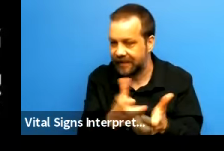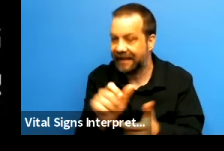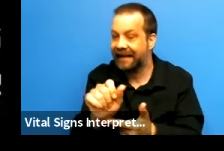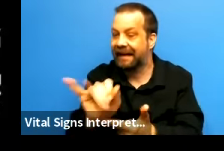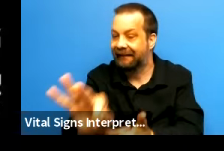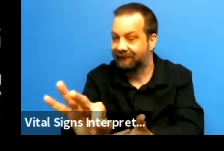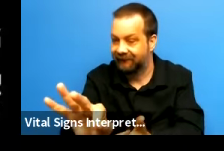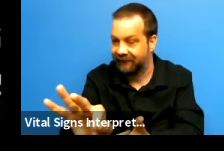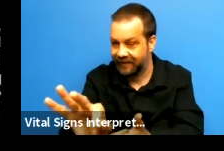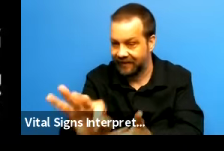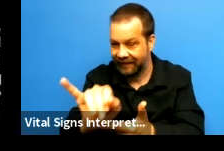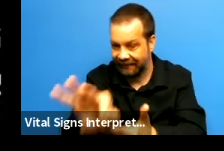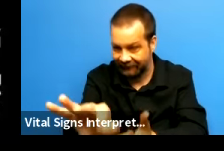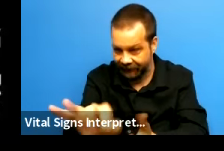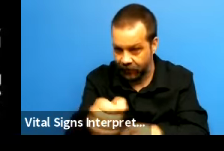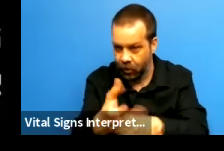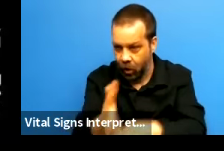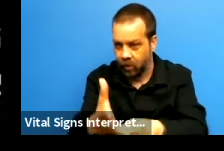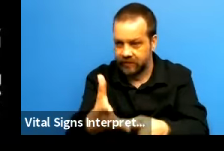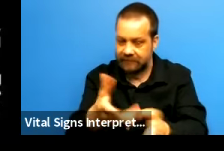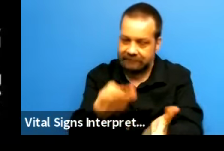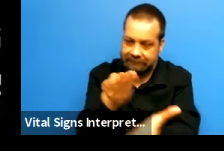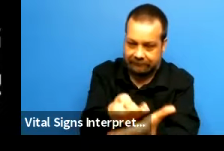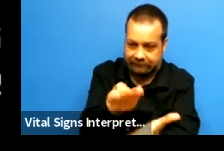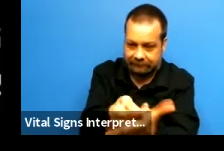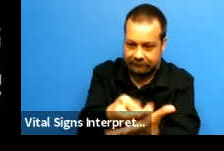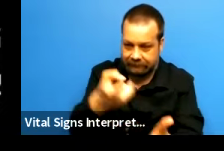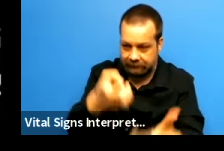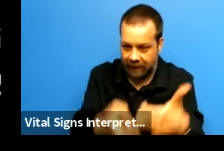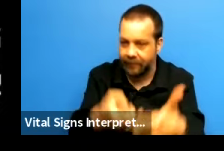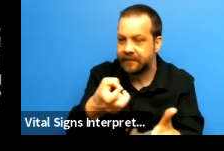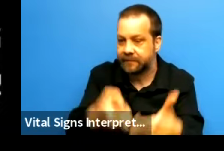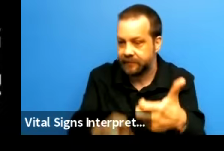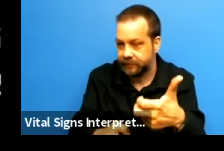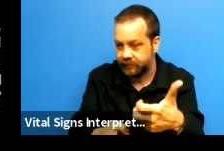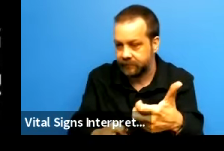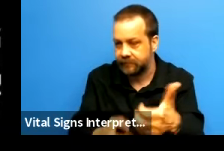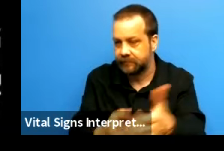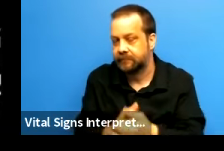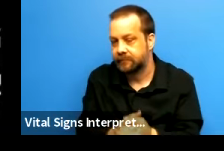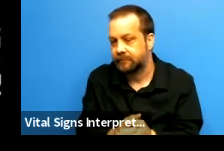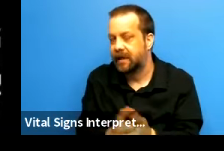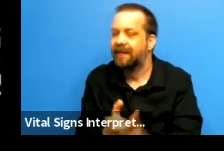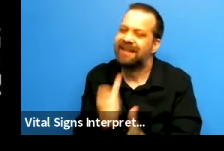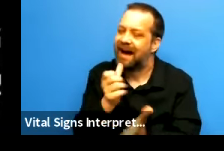is that it's a significant difficulty or expense. It is not just a financial difficulty,